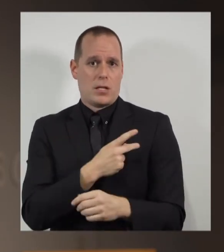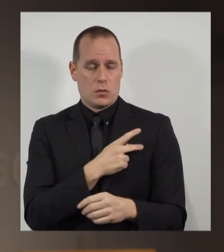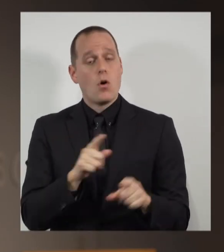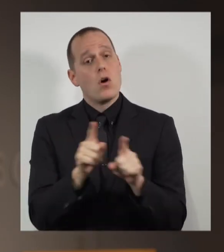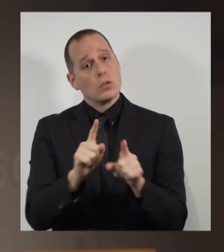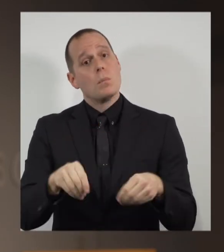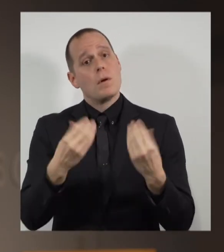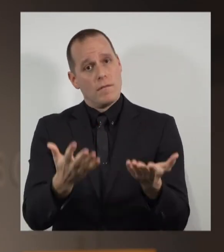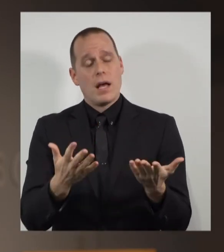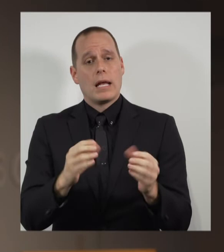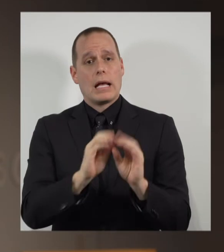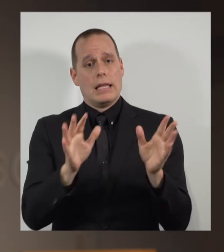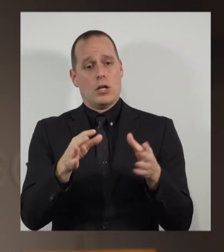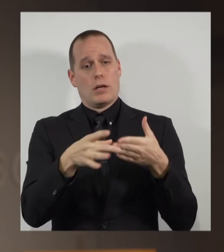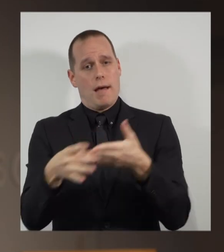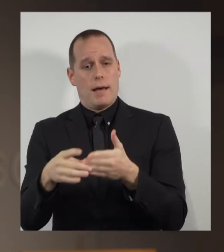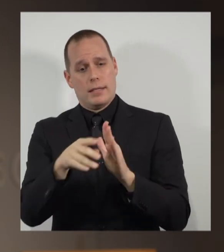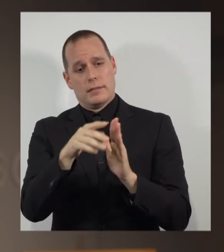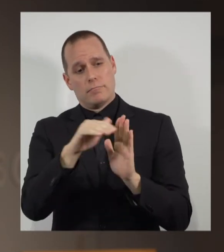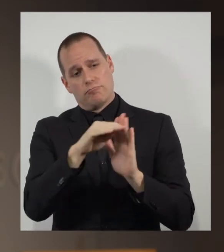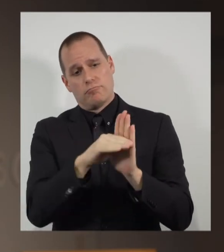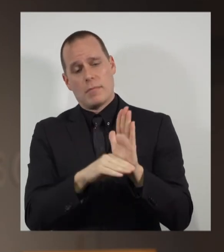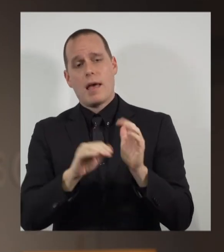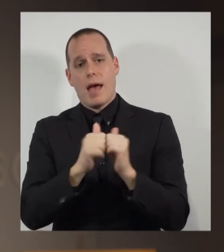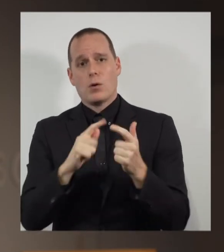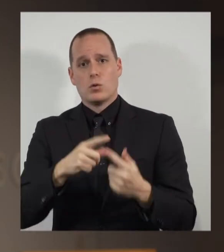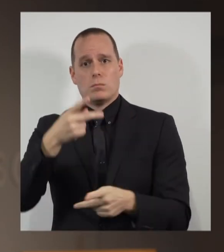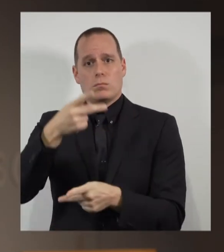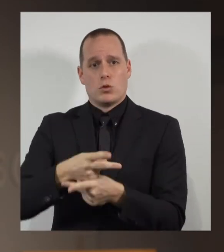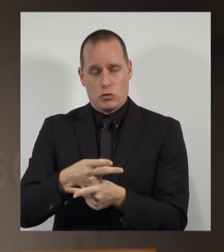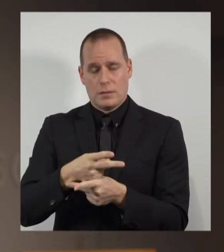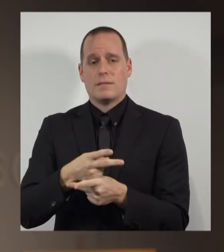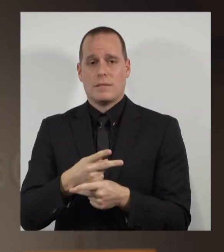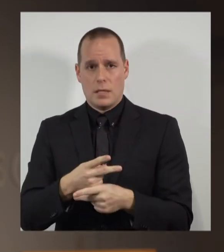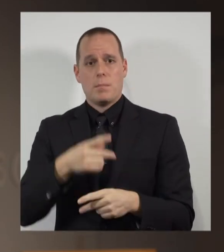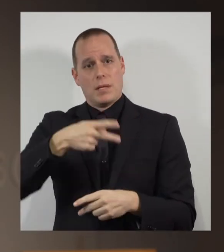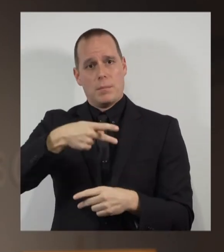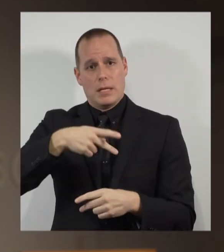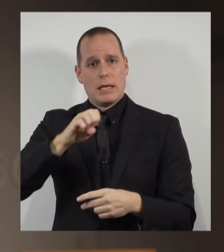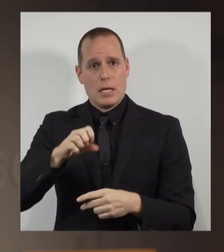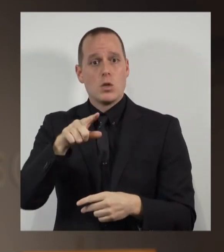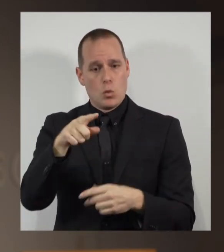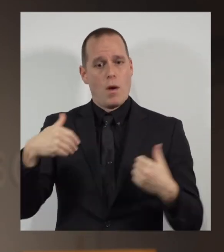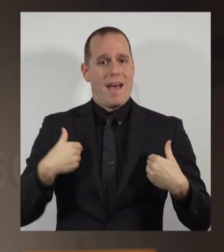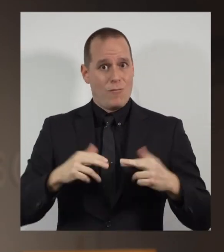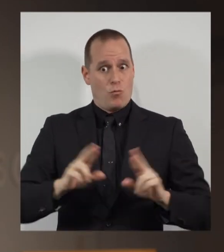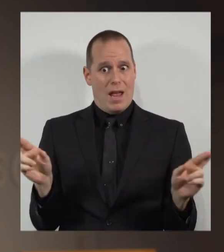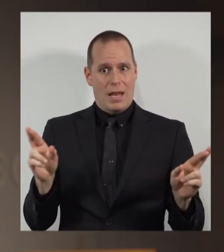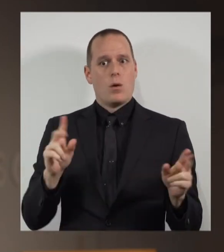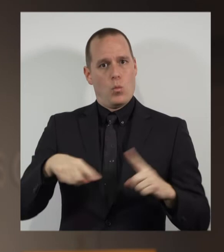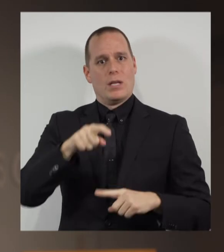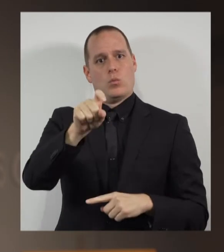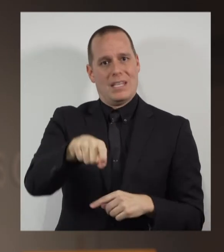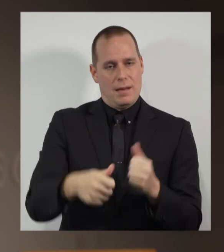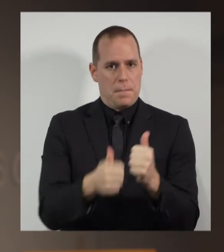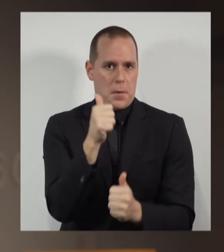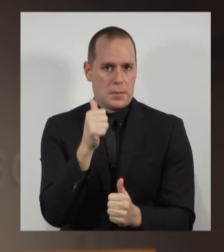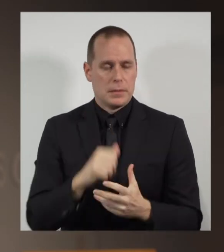We’re also providing clear guidance on how to conserve Personal Protective Equipment, so that you will have it when you need it most.